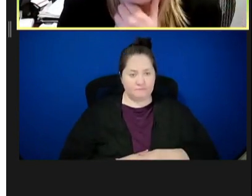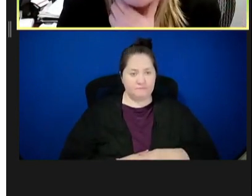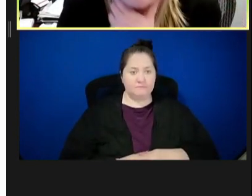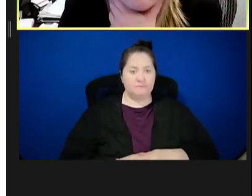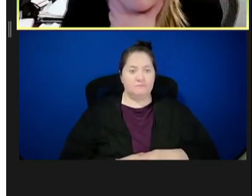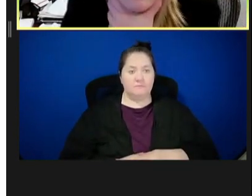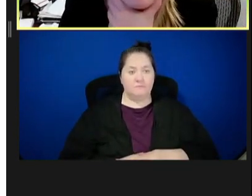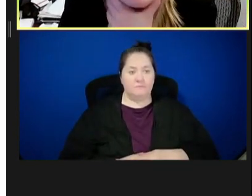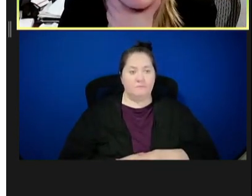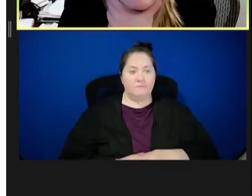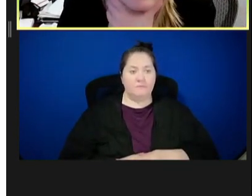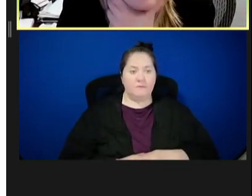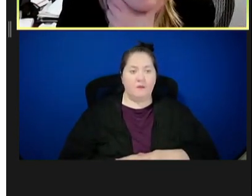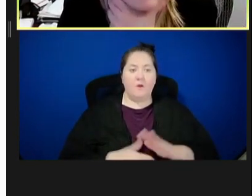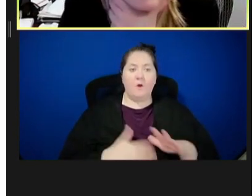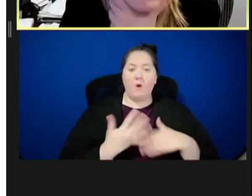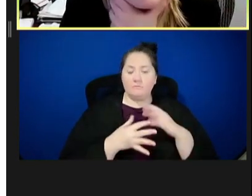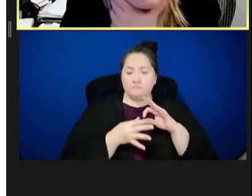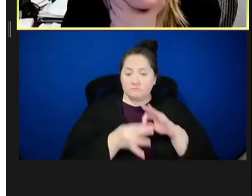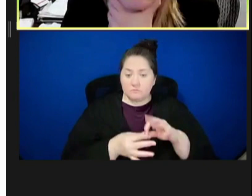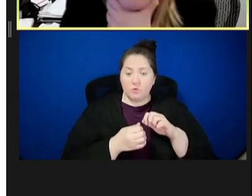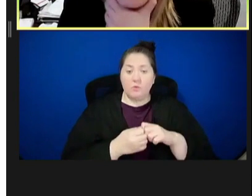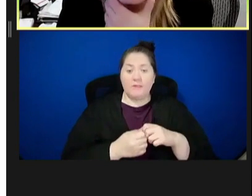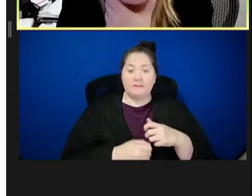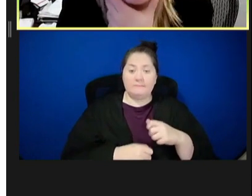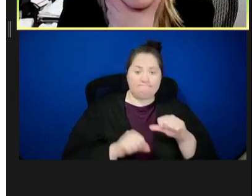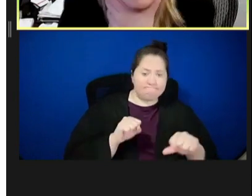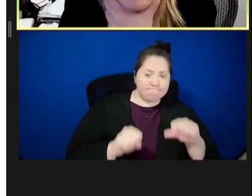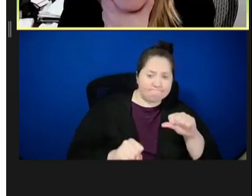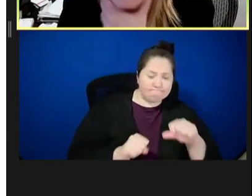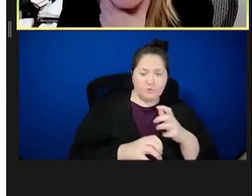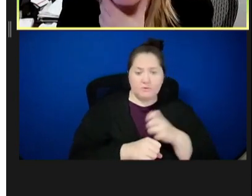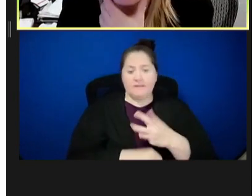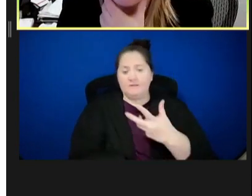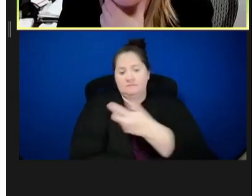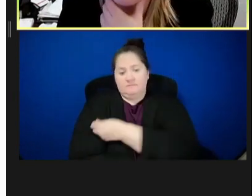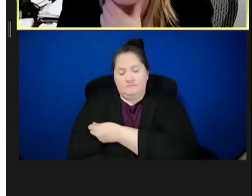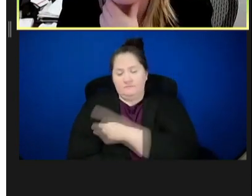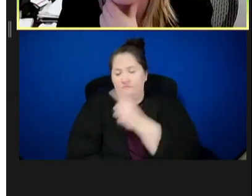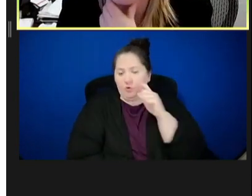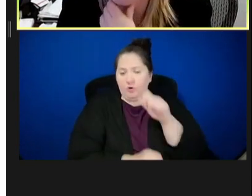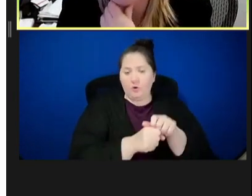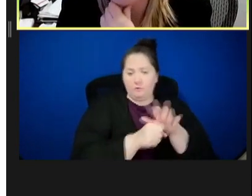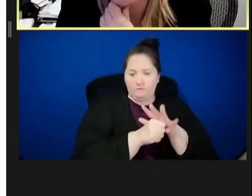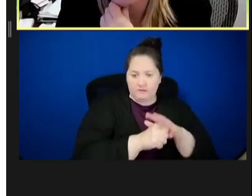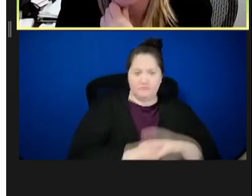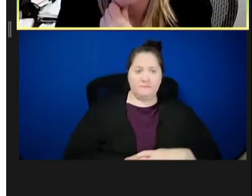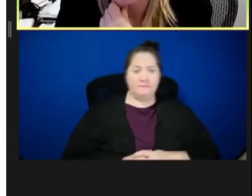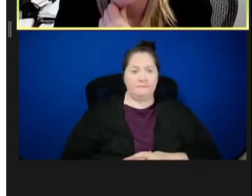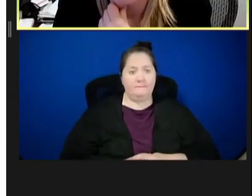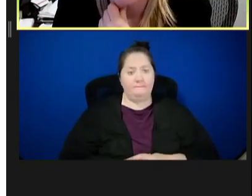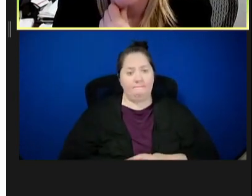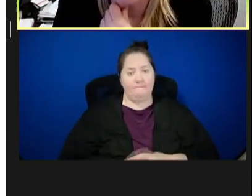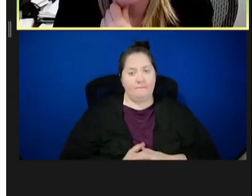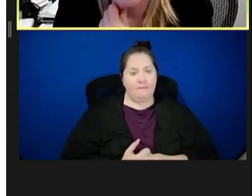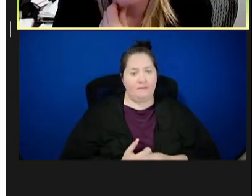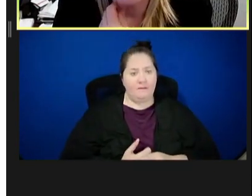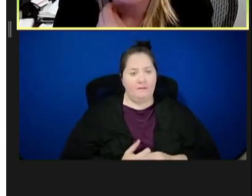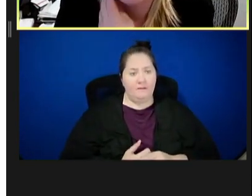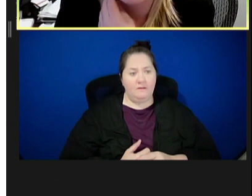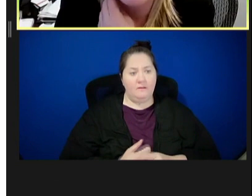all were associated with vaccine hesitancy for this COVID-19 vaccine. The most commonly reported